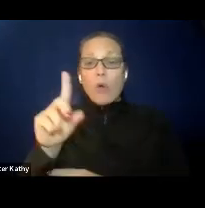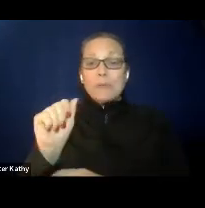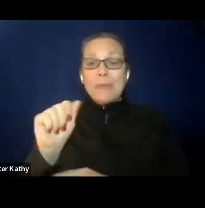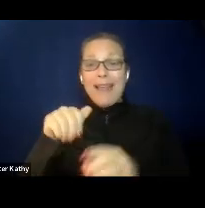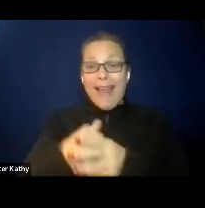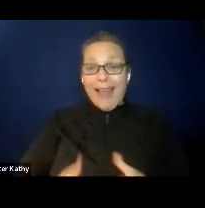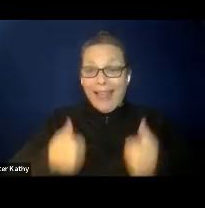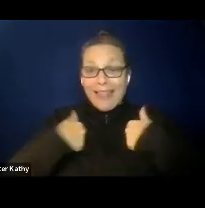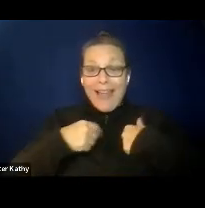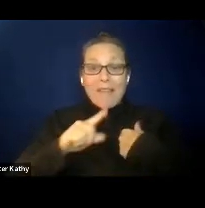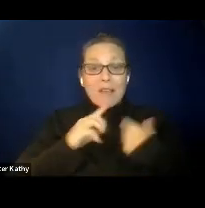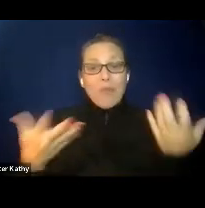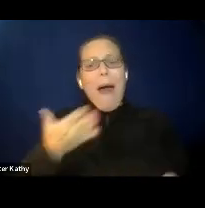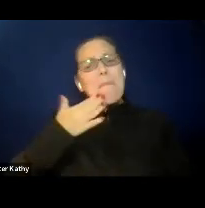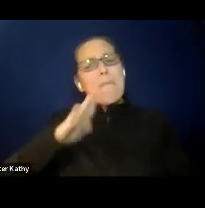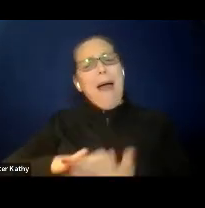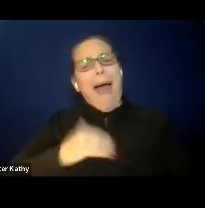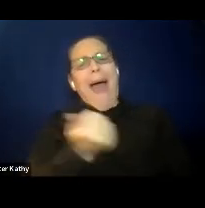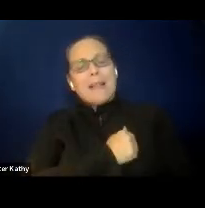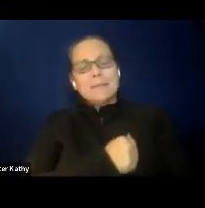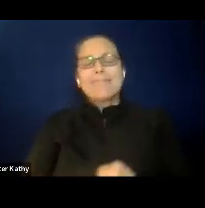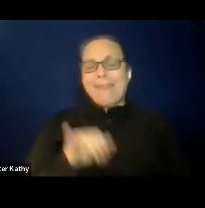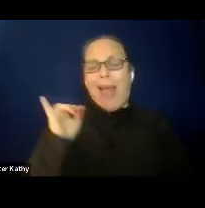can you sort of thing. So the quote